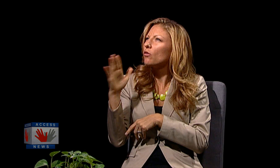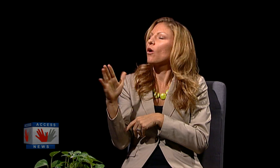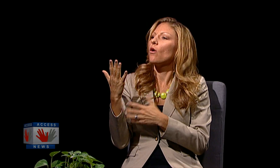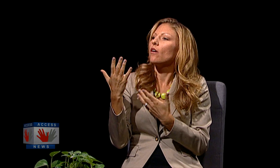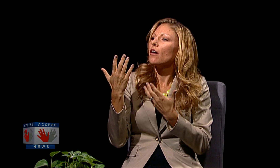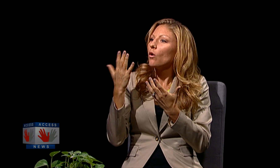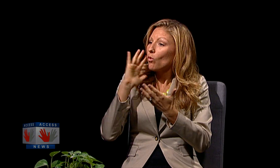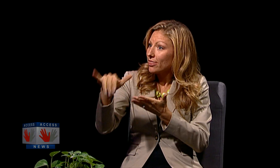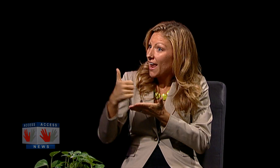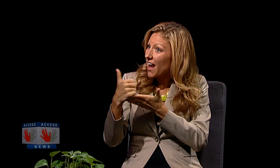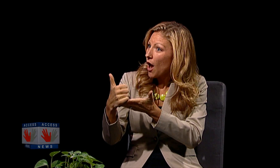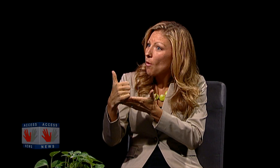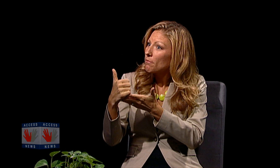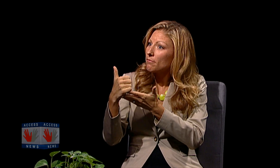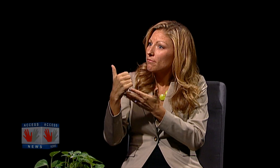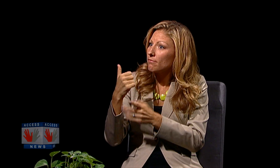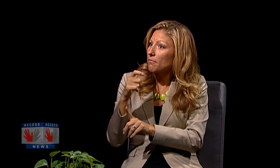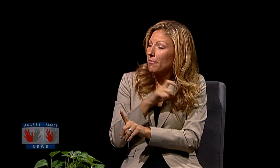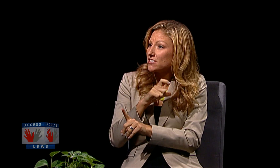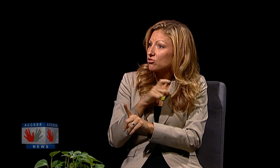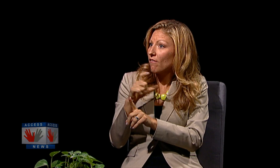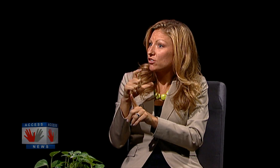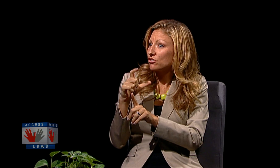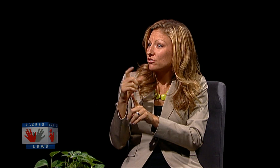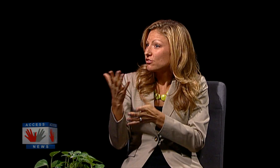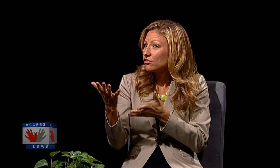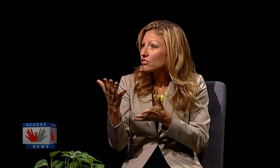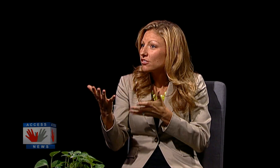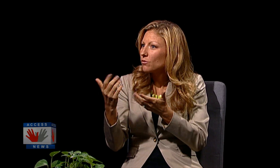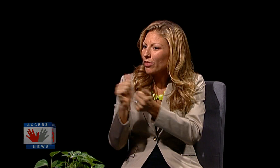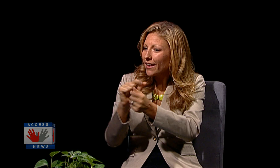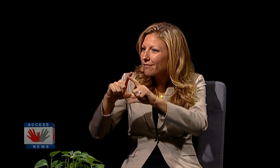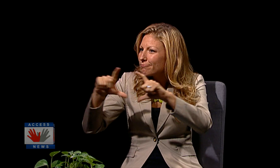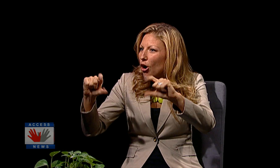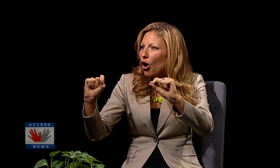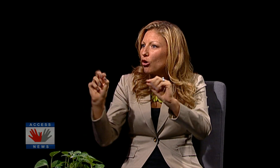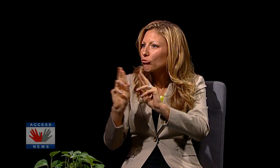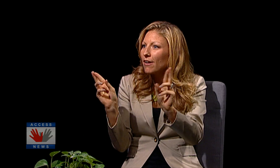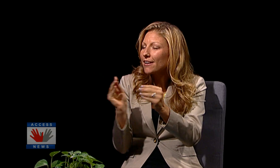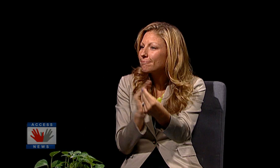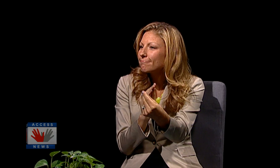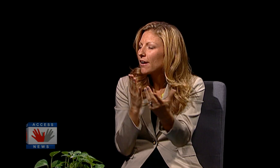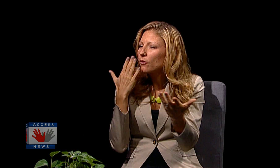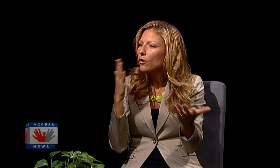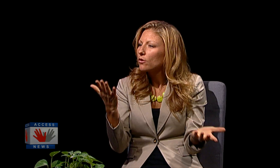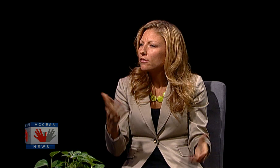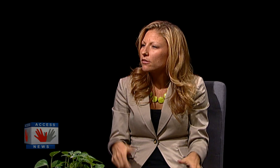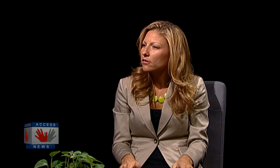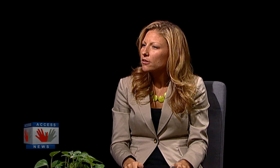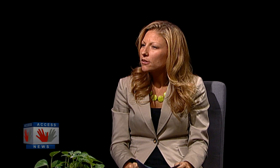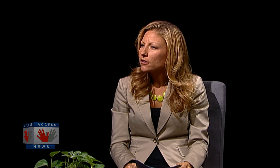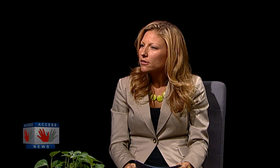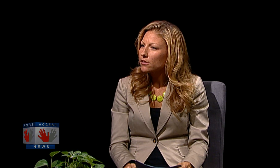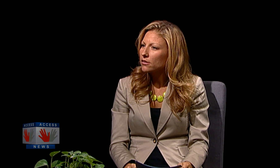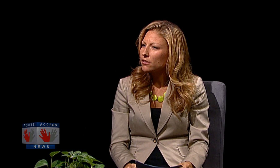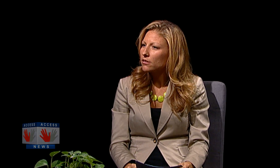I'M NOT SURE IF THAT'S APPROPRIATE THESE DAYS OR NOT BUT WILL THAT HELP SOMETHING LIKE THAT TO A POLICE OFFICER? SOME KIND OF CARD READY TO JUST PRESENT?